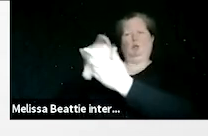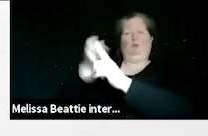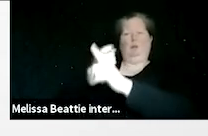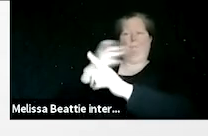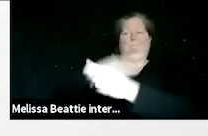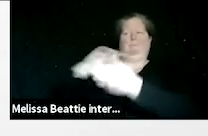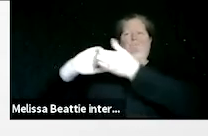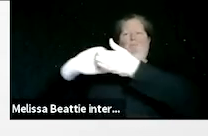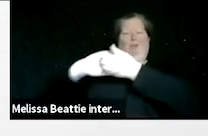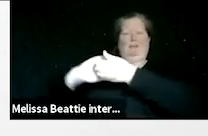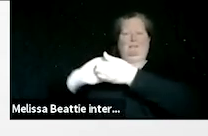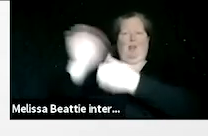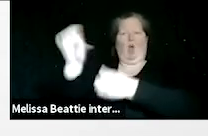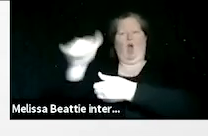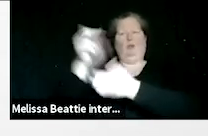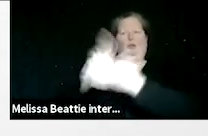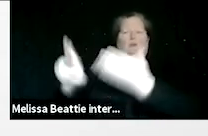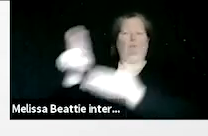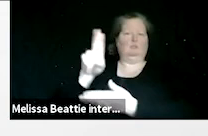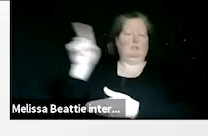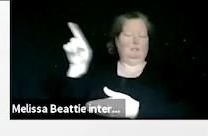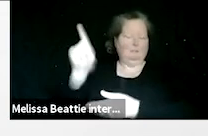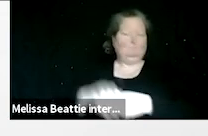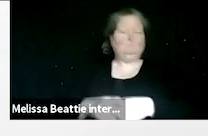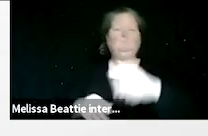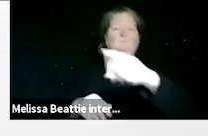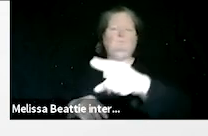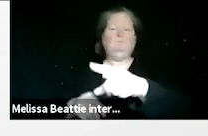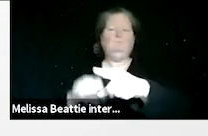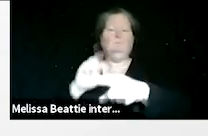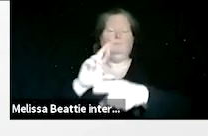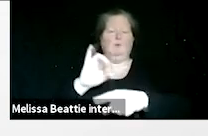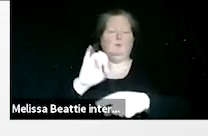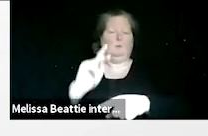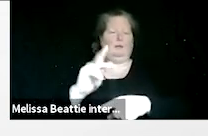Ben Woelk: So universities. Rick Mislan: I'm going to pull back from Chris had Maggie's suggestion